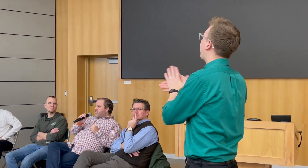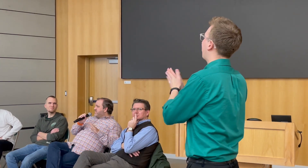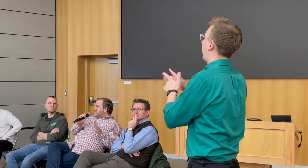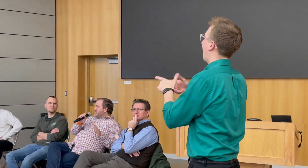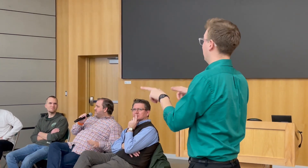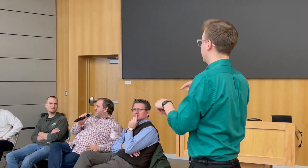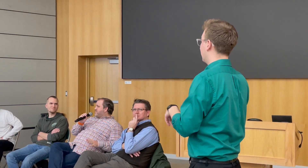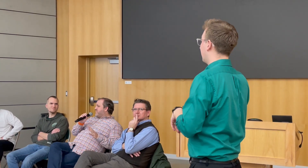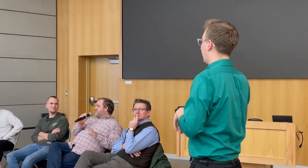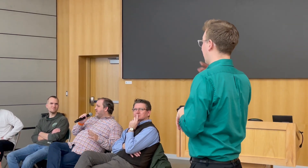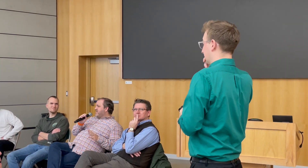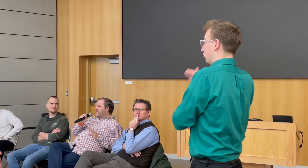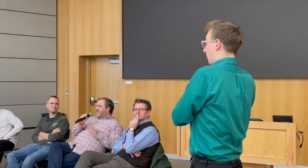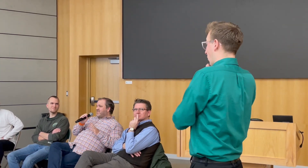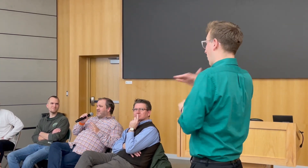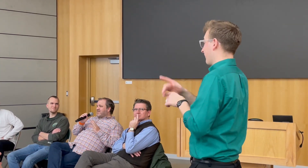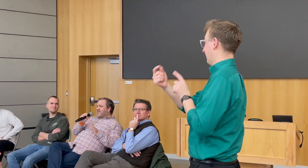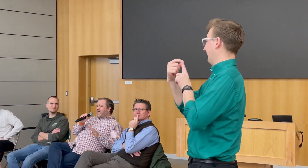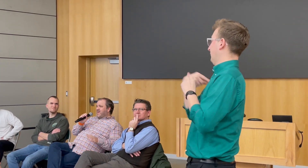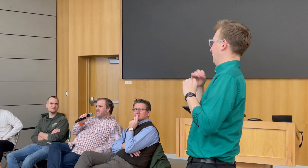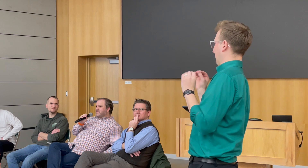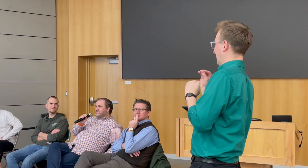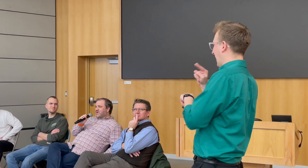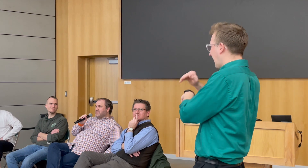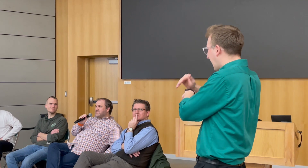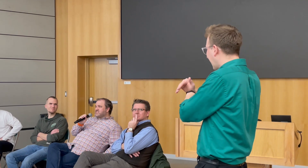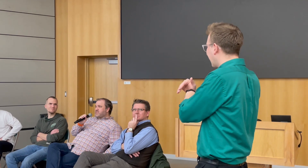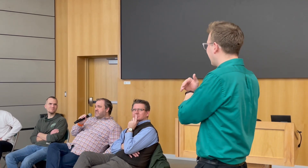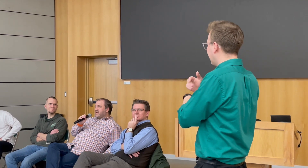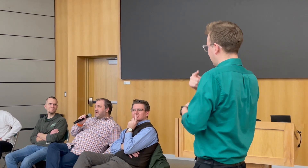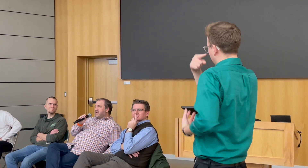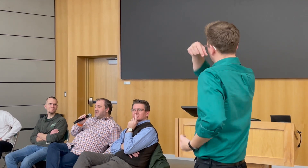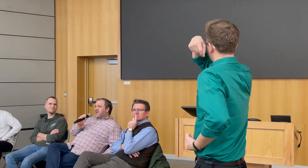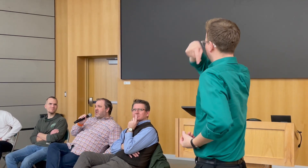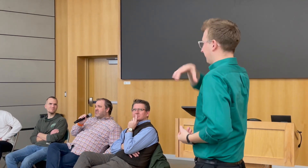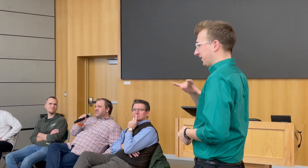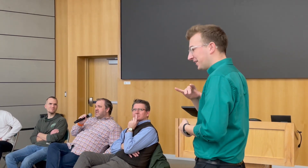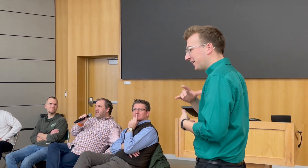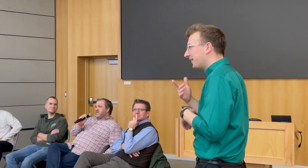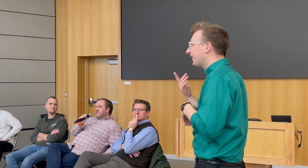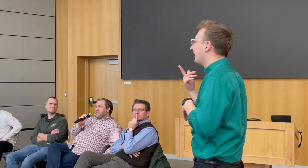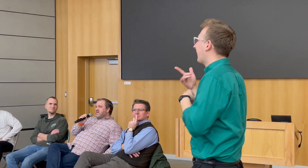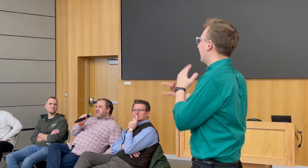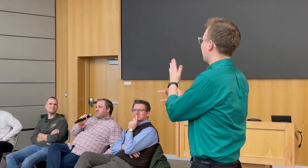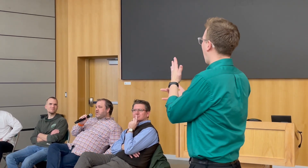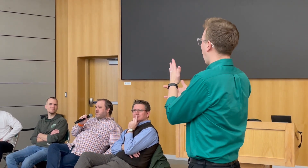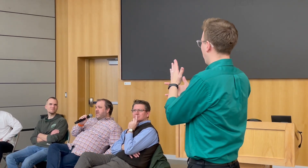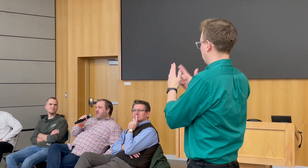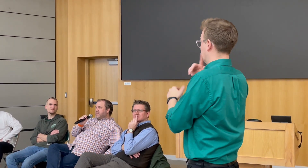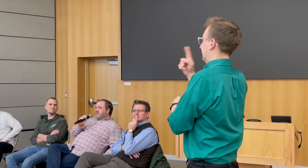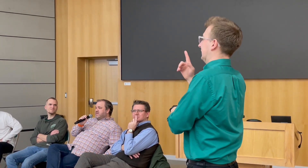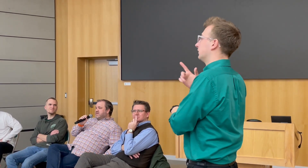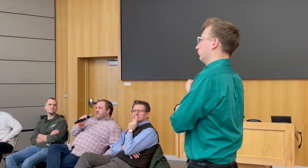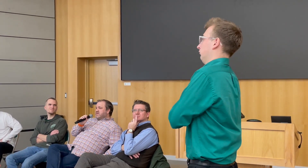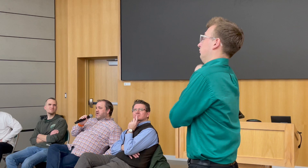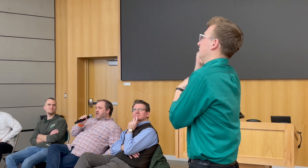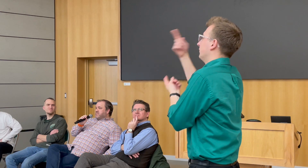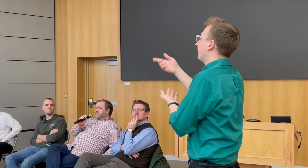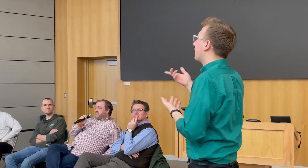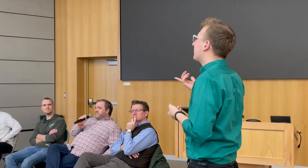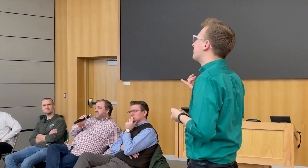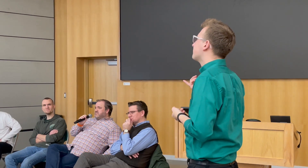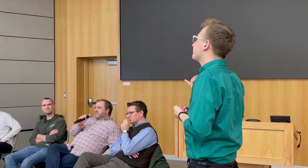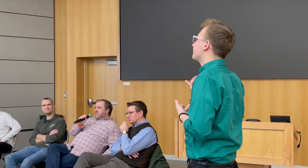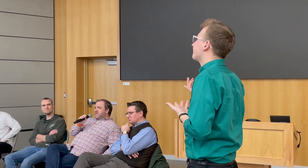my wife doesn't come come after me at night it's just perfect I mean the technology has really um